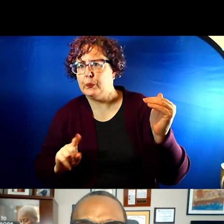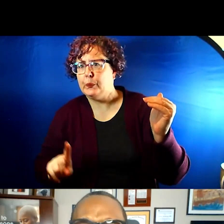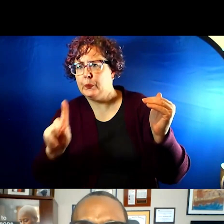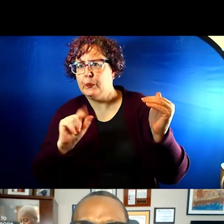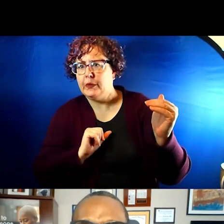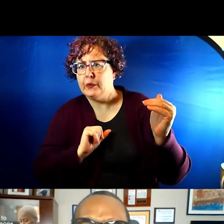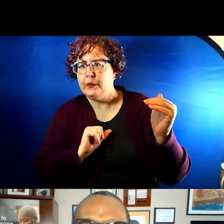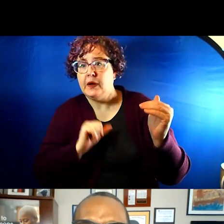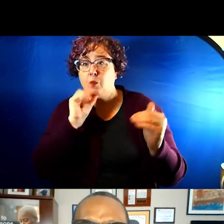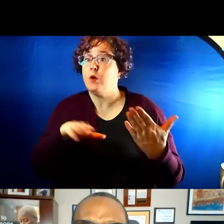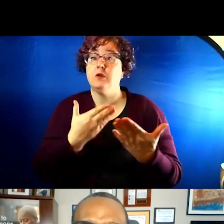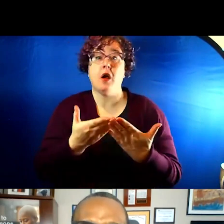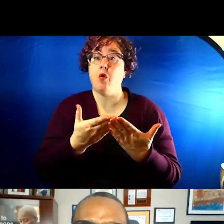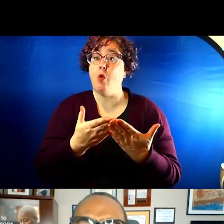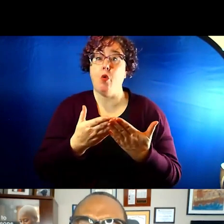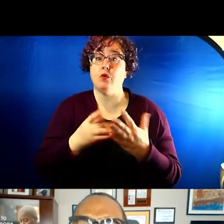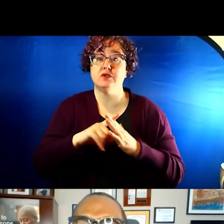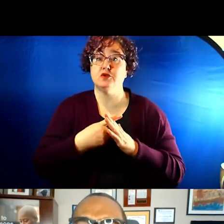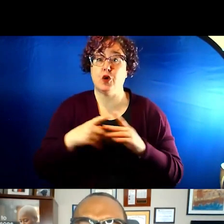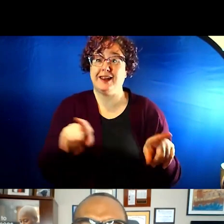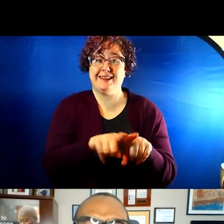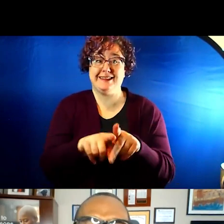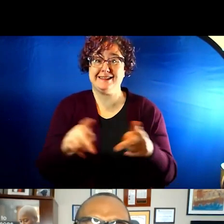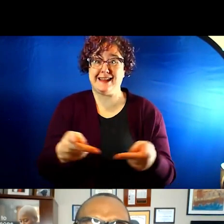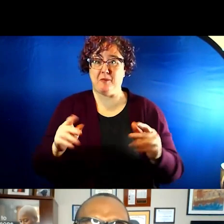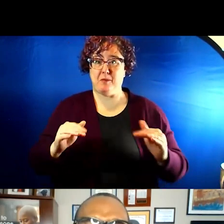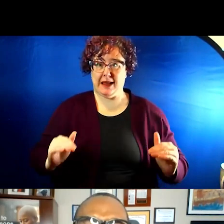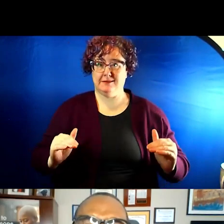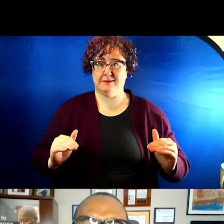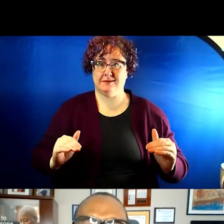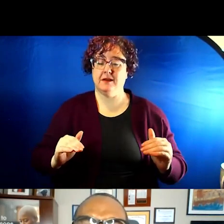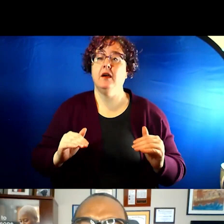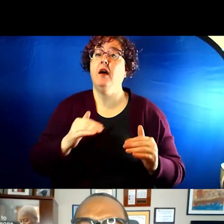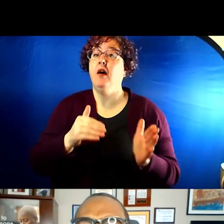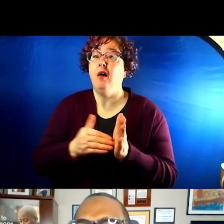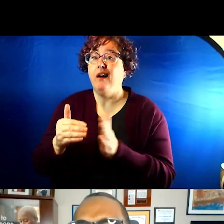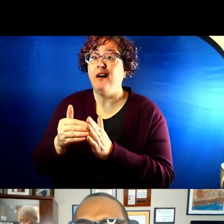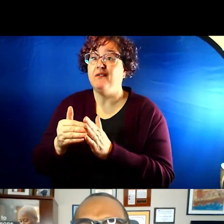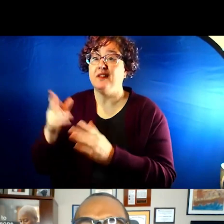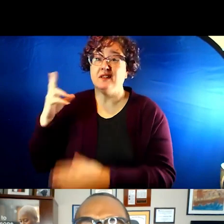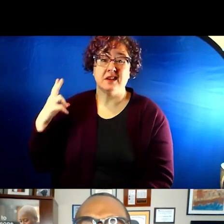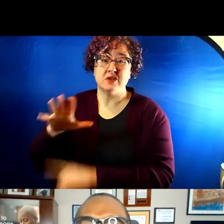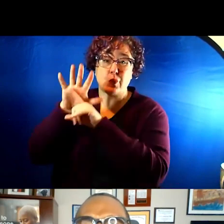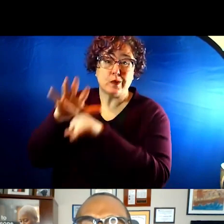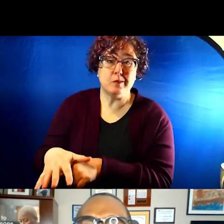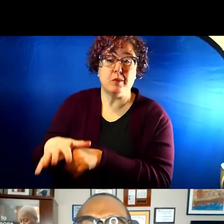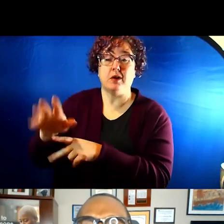OFTEN, MARGINALIZED COMMUNITIES HAVE NOT HAD THOSE ISSUES